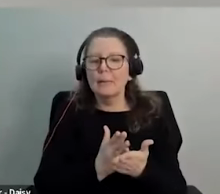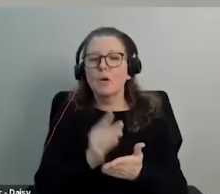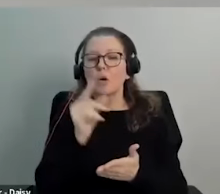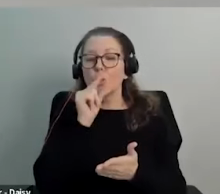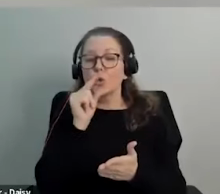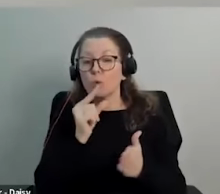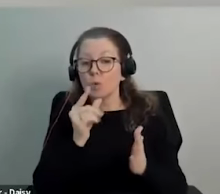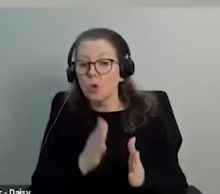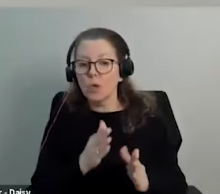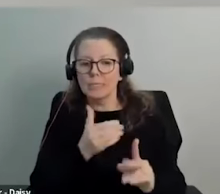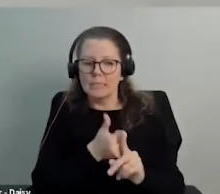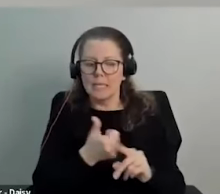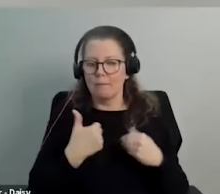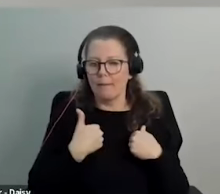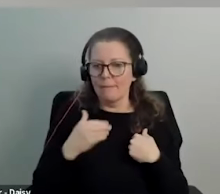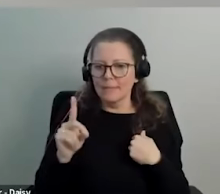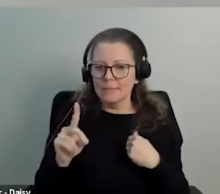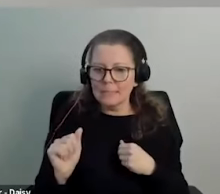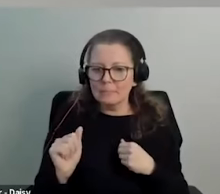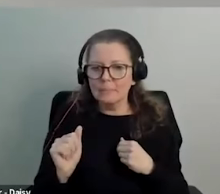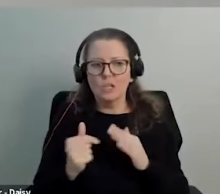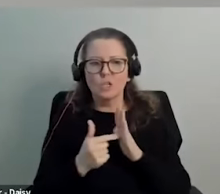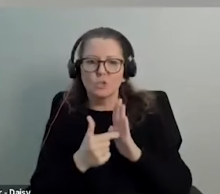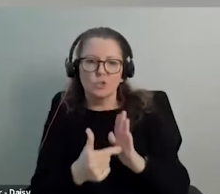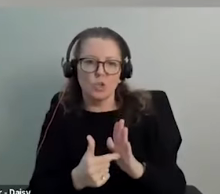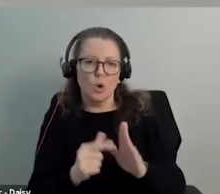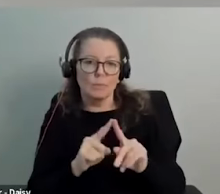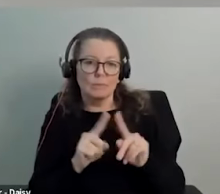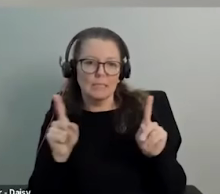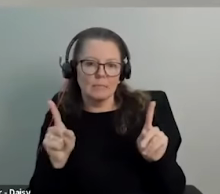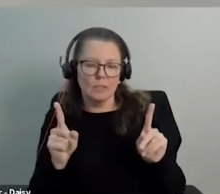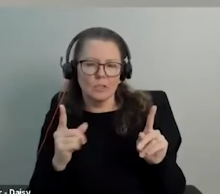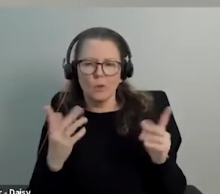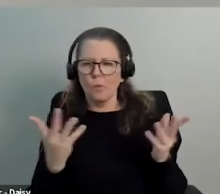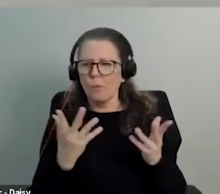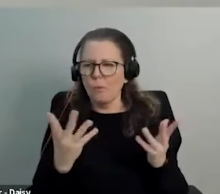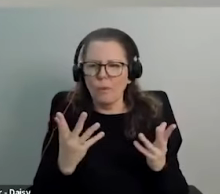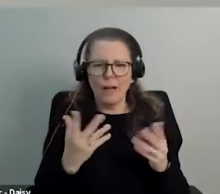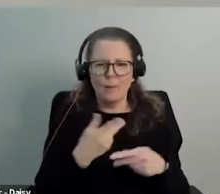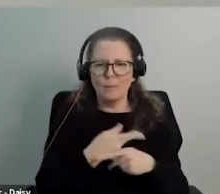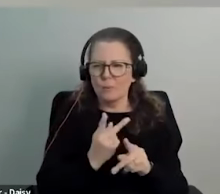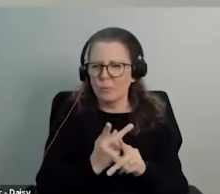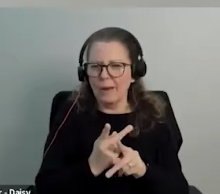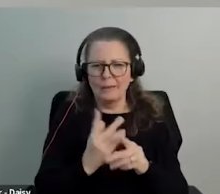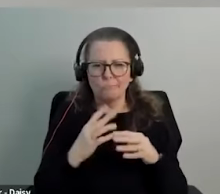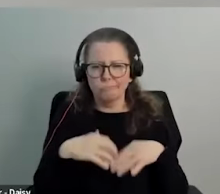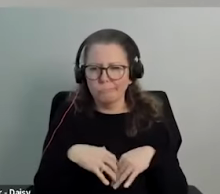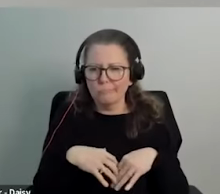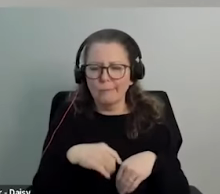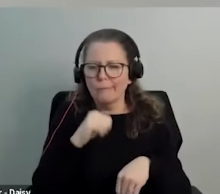to showcase the difference between what was breaking down in products that this leader oversaw.